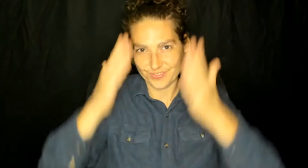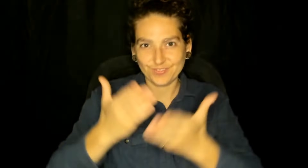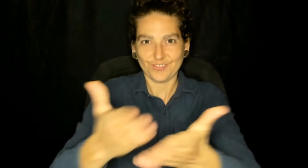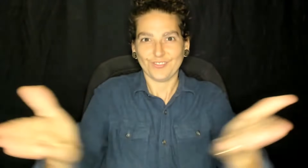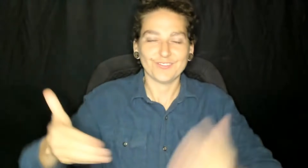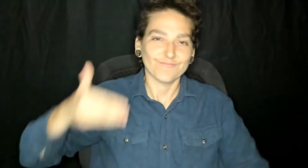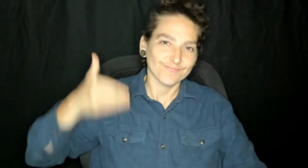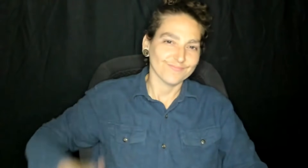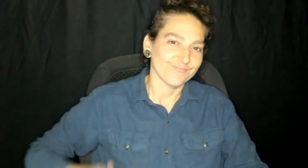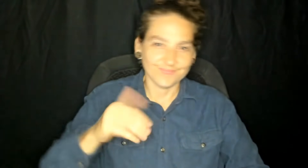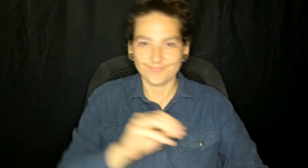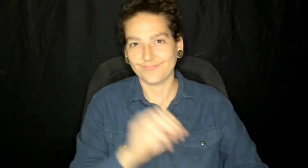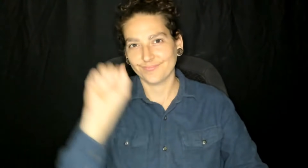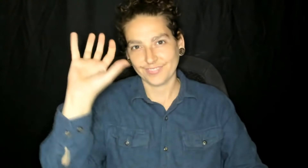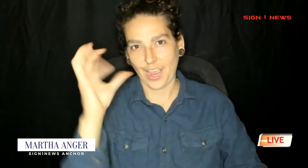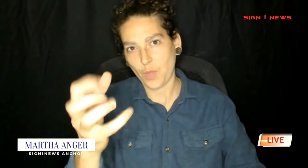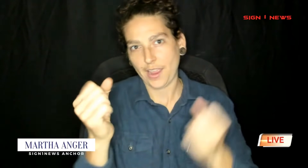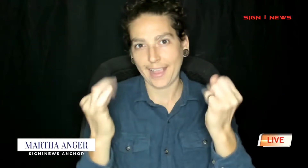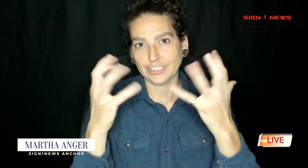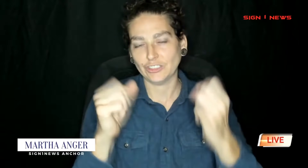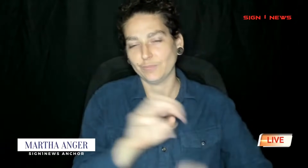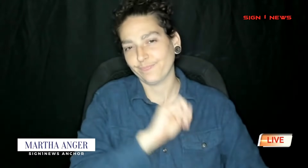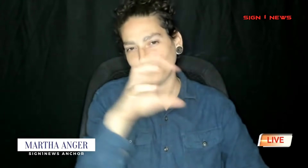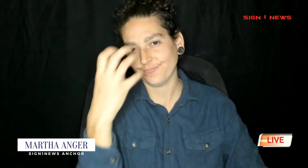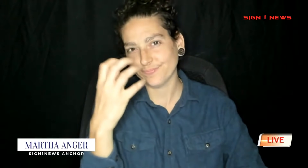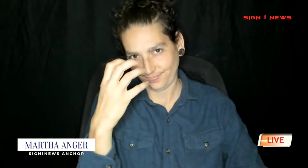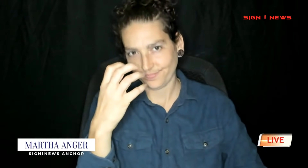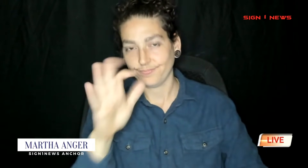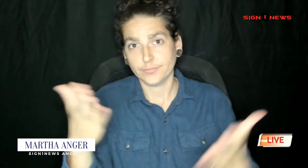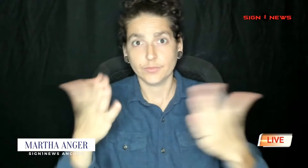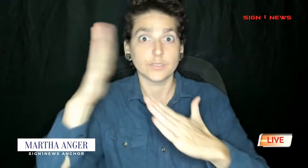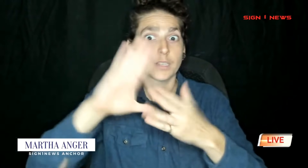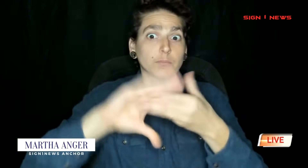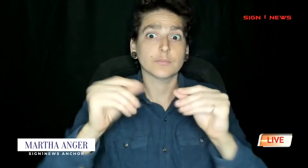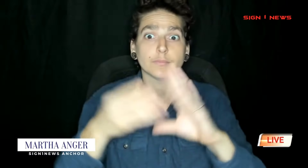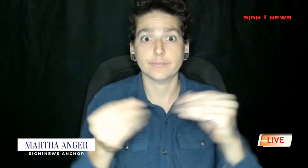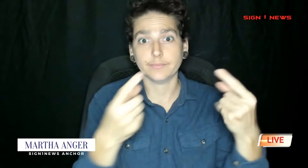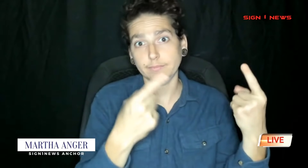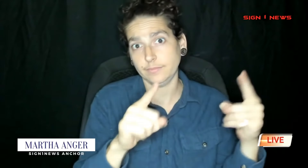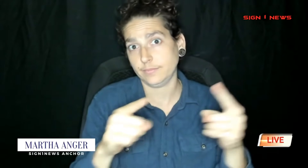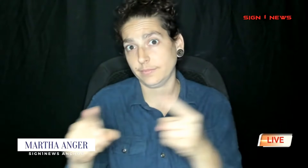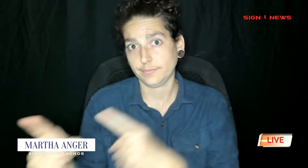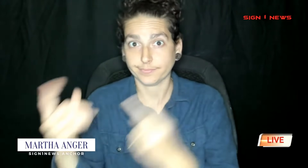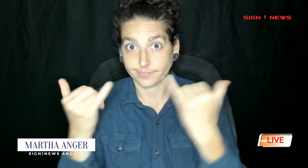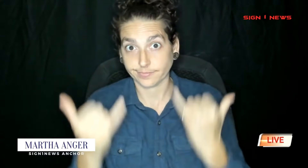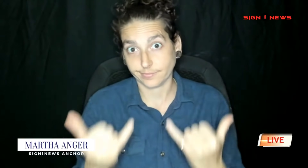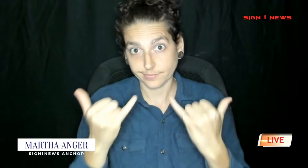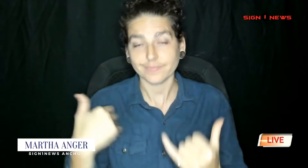Hello everyone I'm Sign1News anchor Martha Anger here's a quick look at the top trending